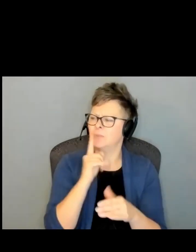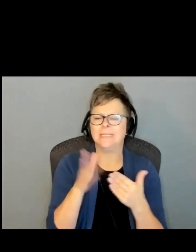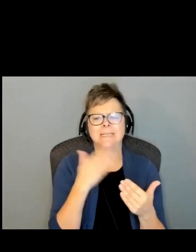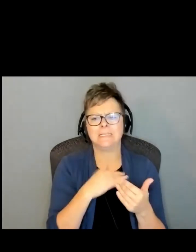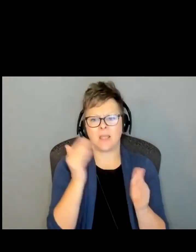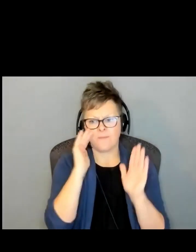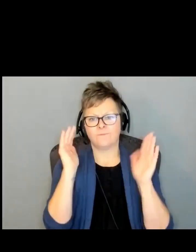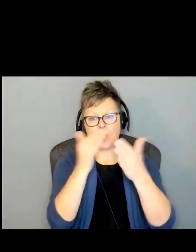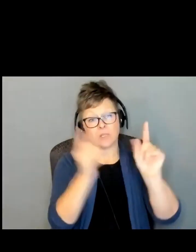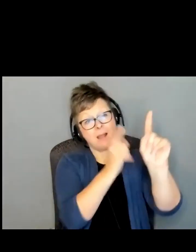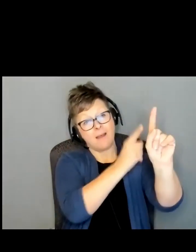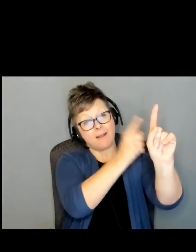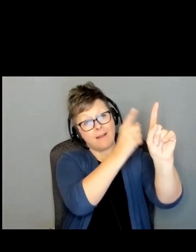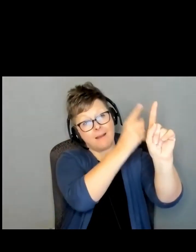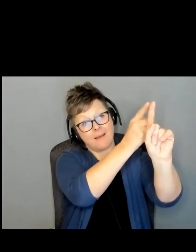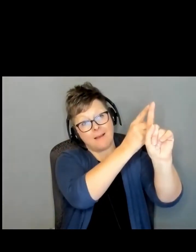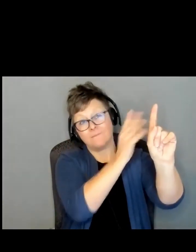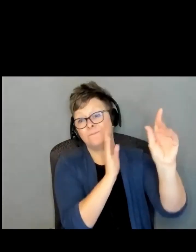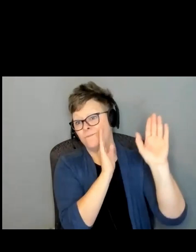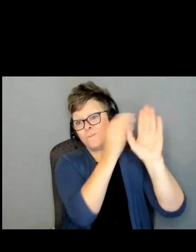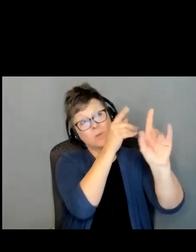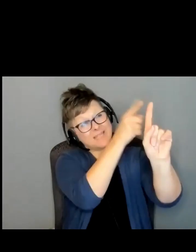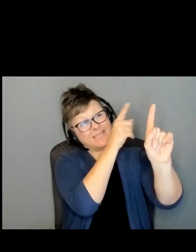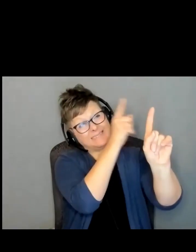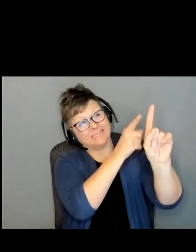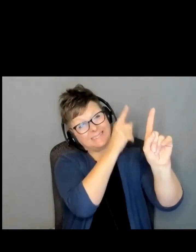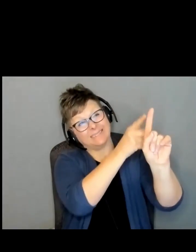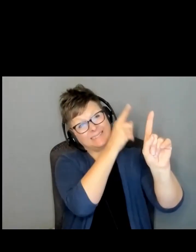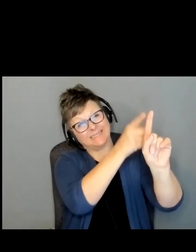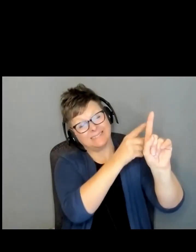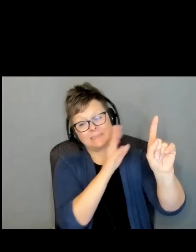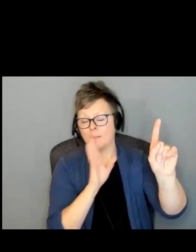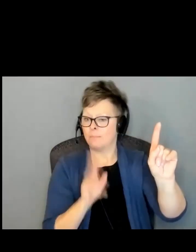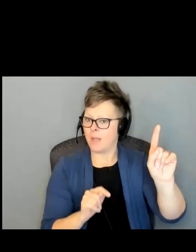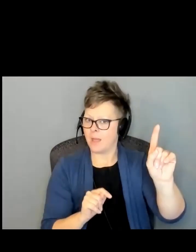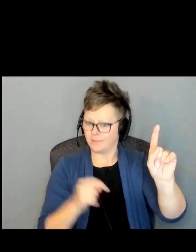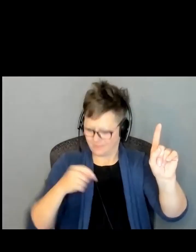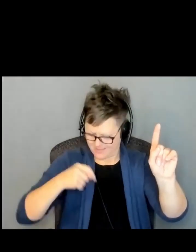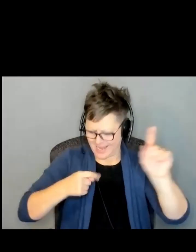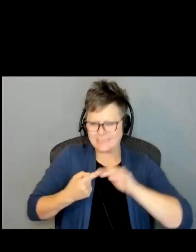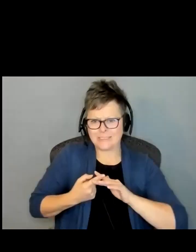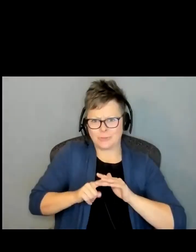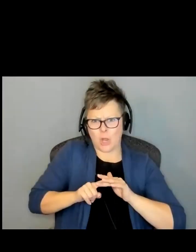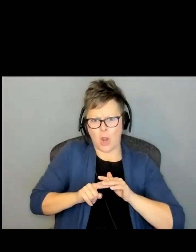goal, and missing that the starting goal is the fundamental foundation of the success